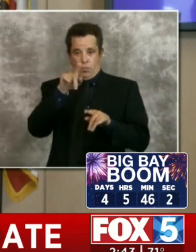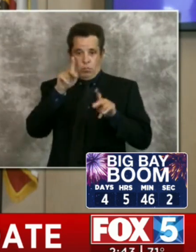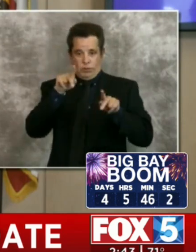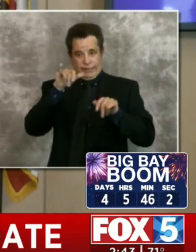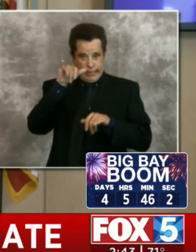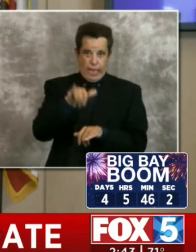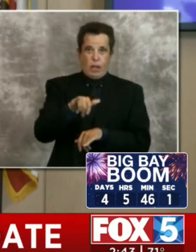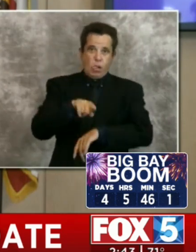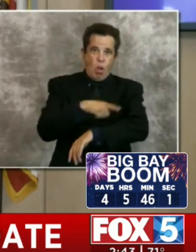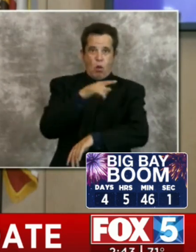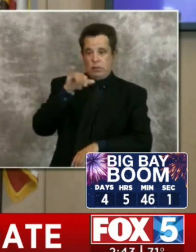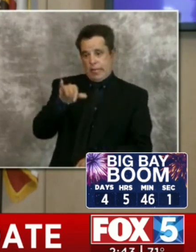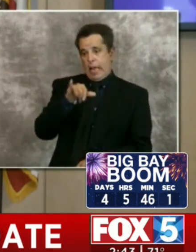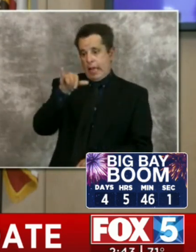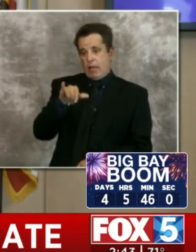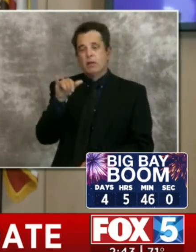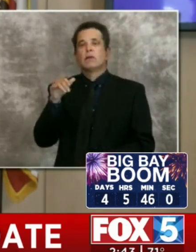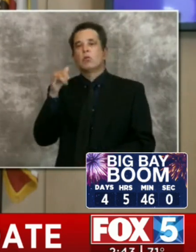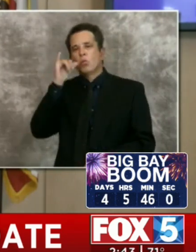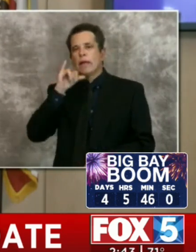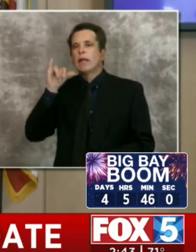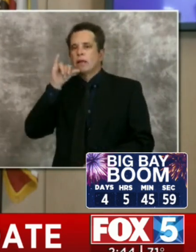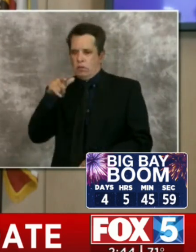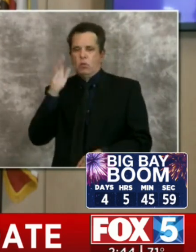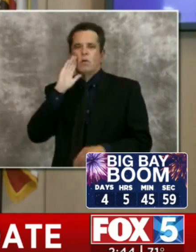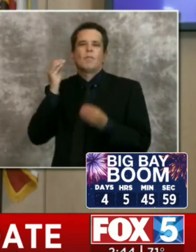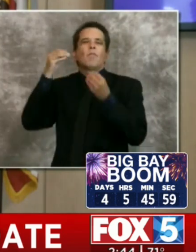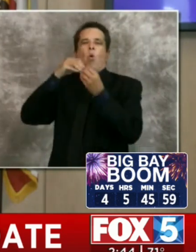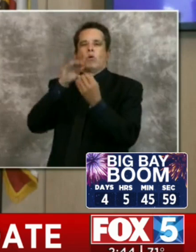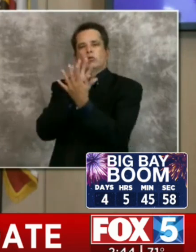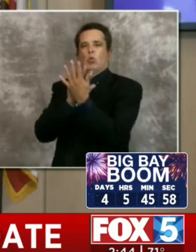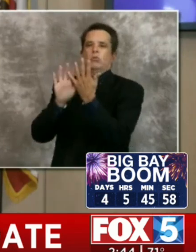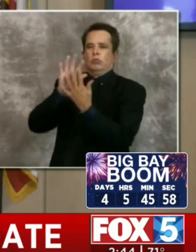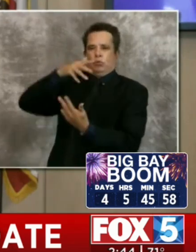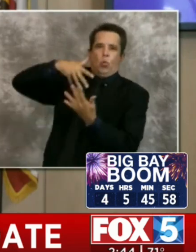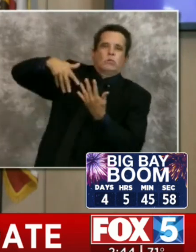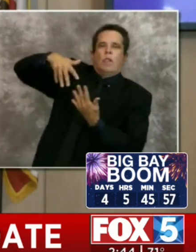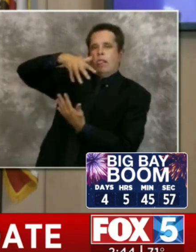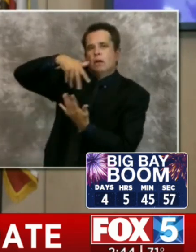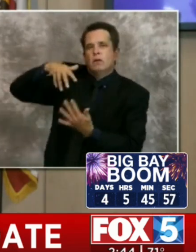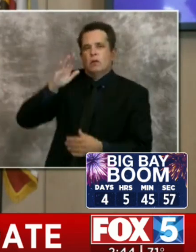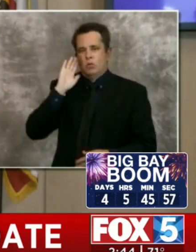00PM. THE LEADER PEOPLE STAY DIRECTNESS TAB LISH MEANT AND THE MORE PEOPLE